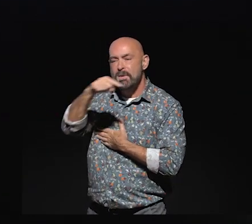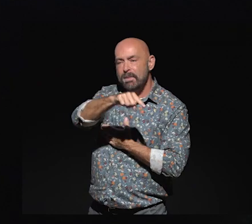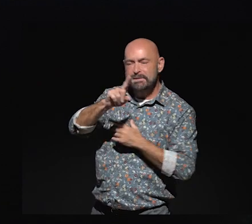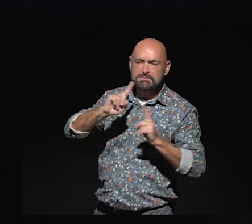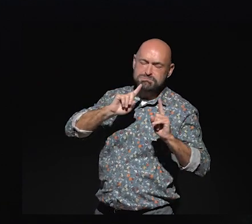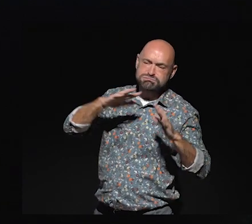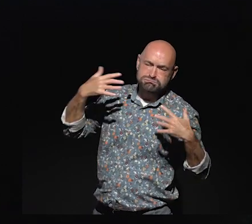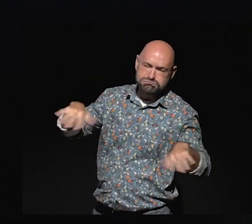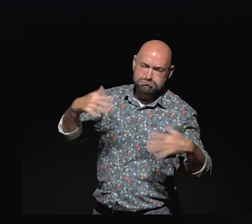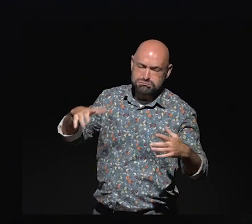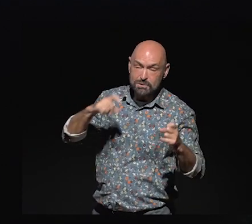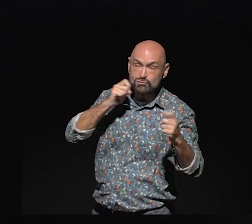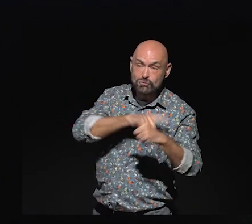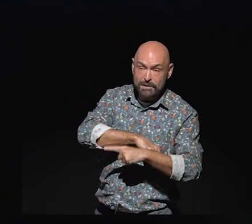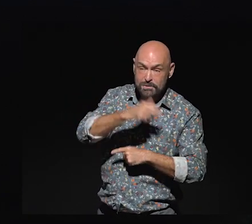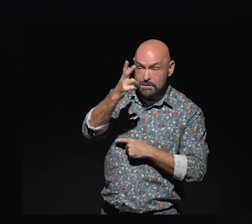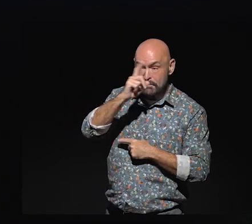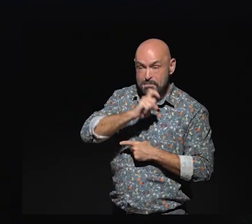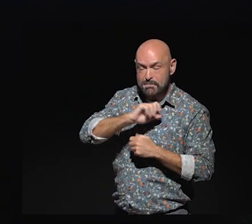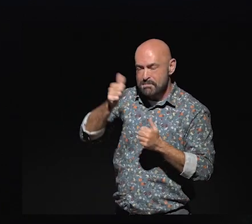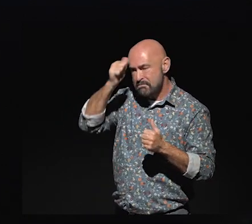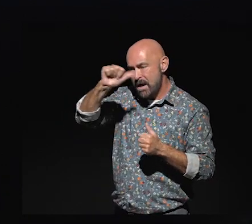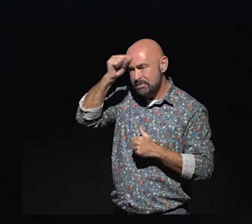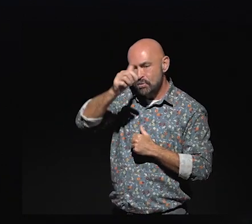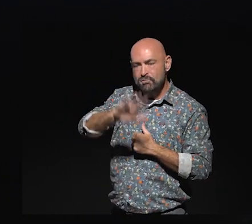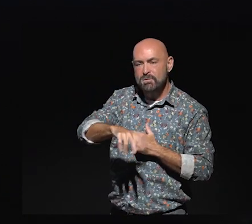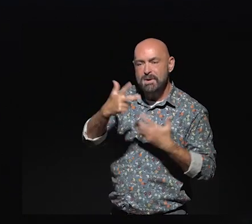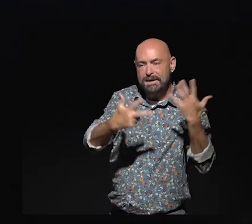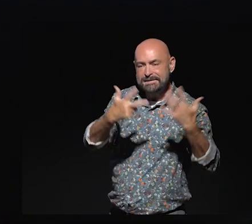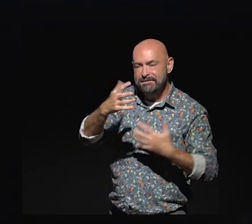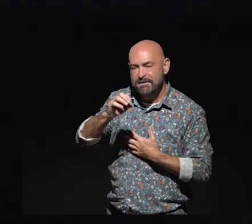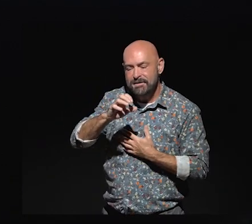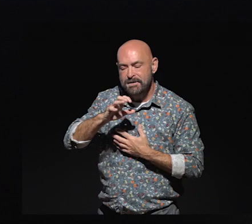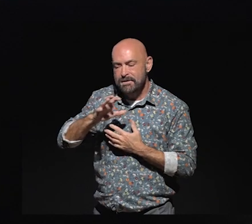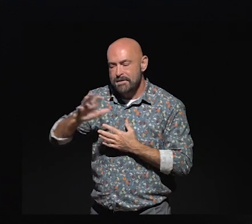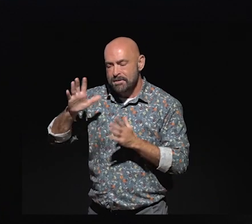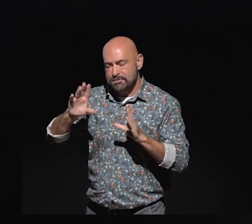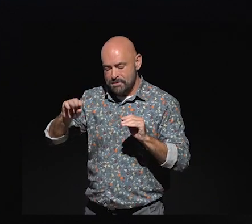"and strange masterpiece of the 1850s." And I will stop there. Thank you.